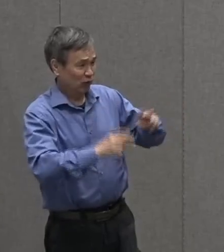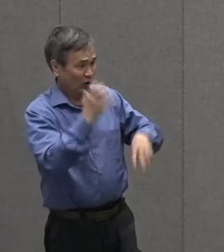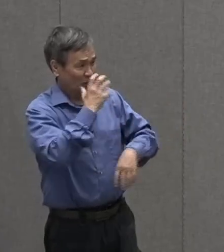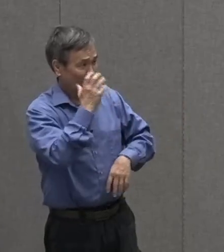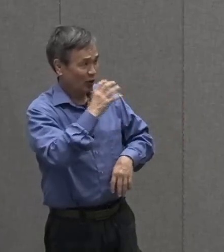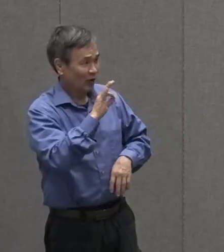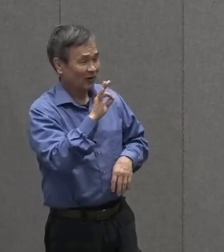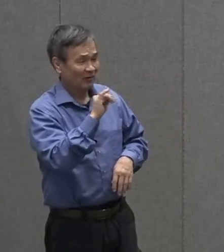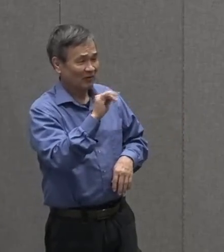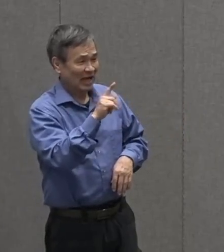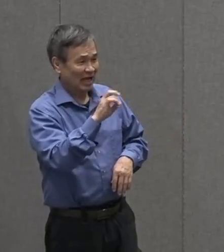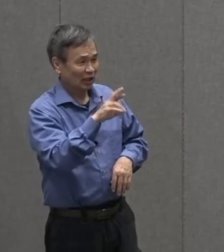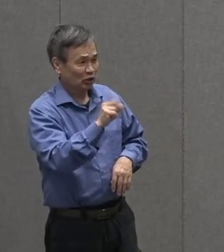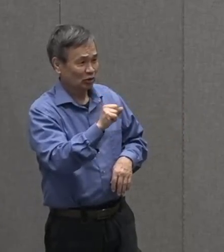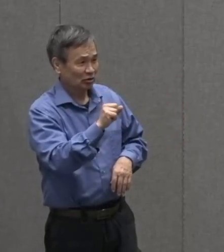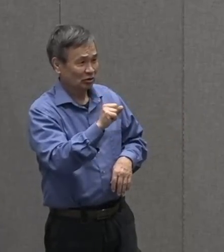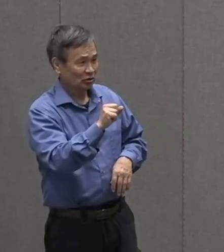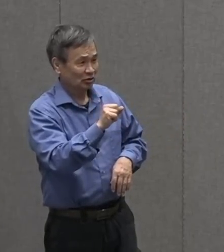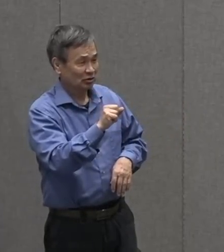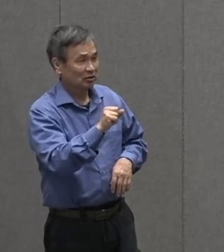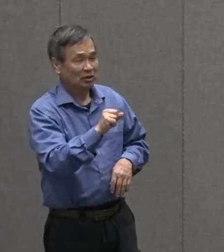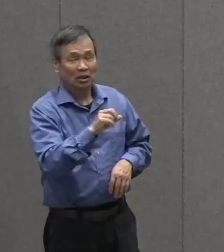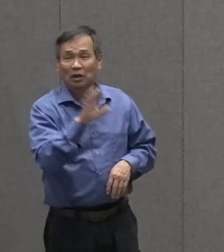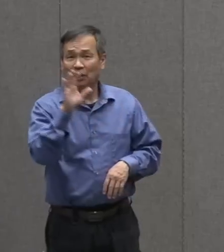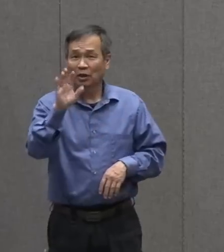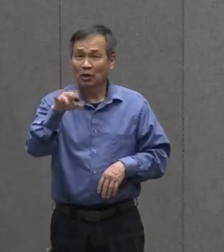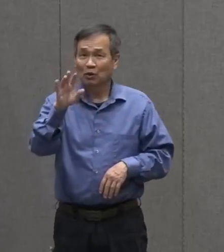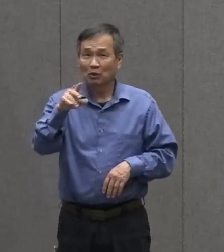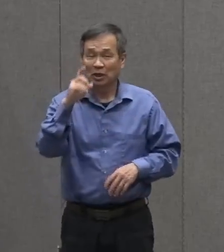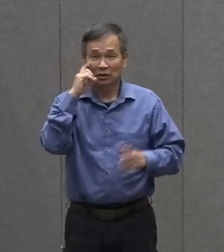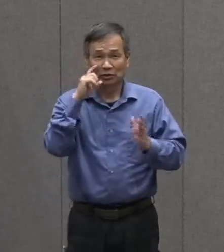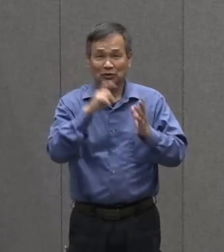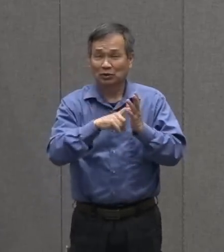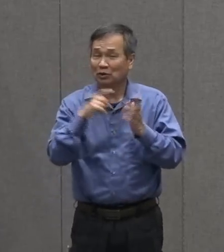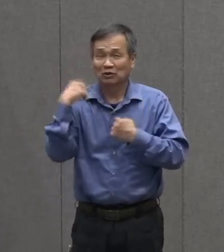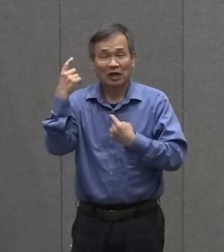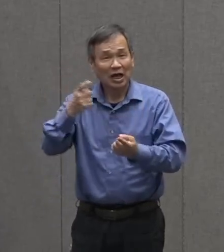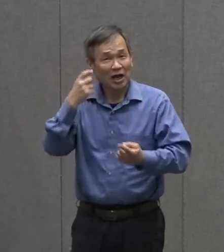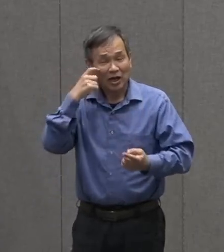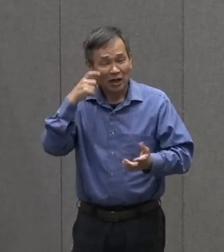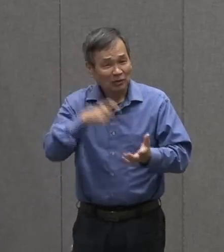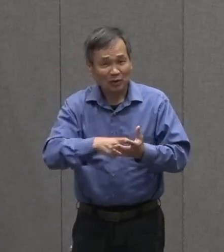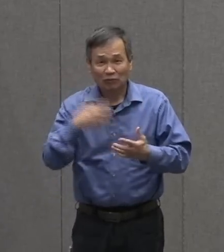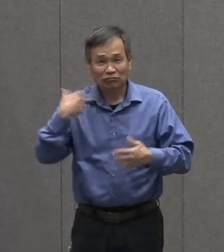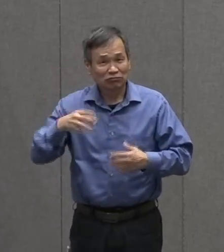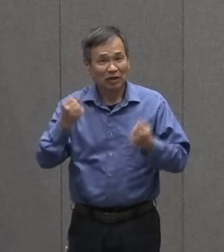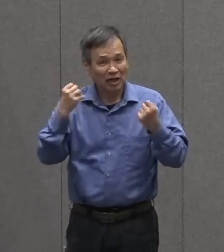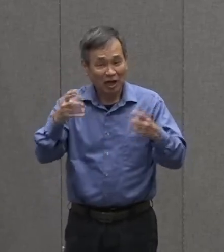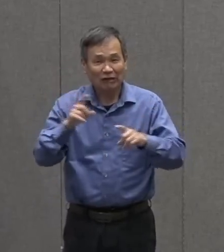what do you what do you notice so far? I mean, I'm noticing a lot of different things.